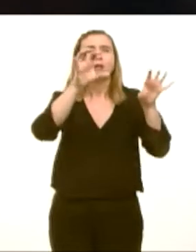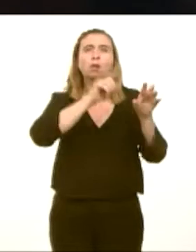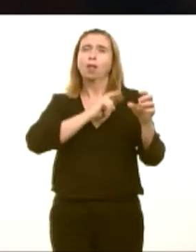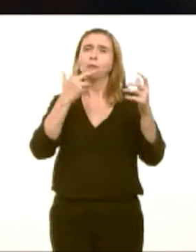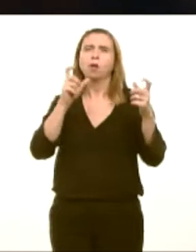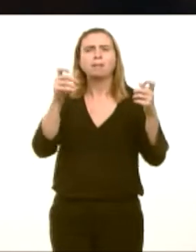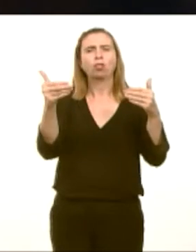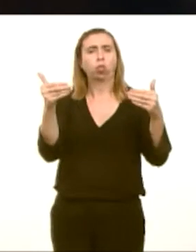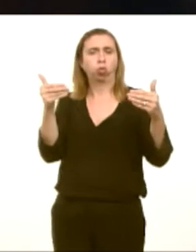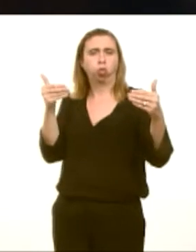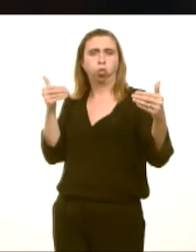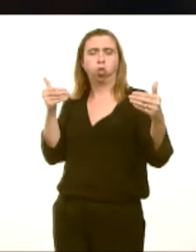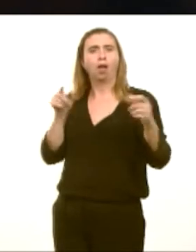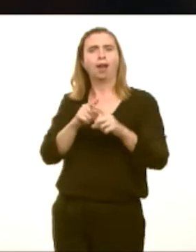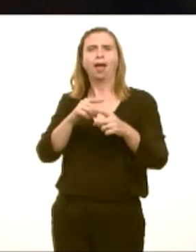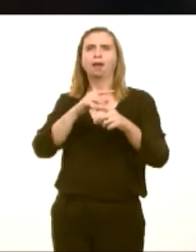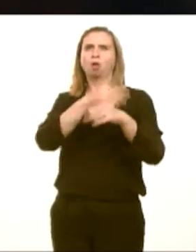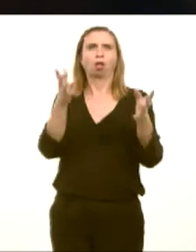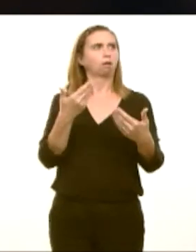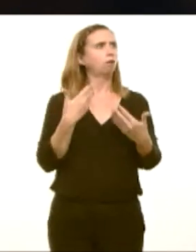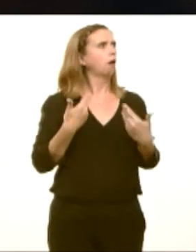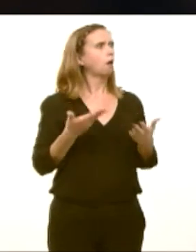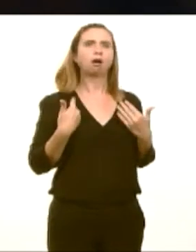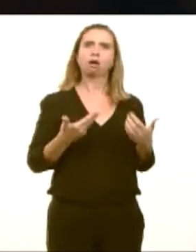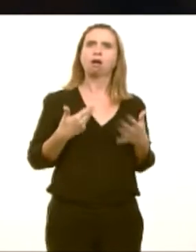have been under-promoted, despite their intrinsic beauty?